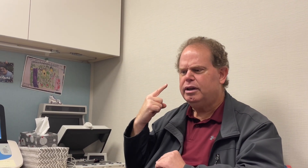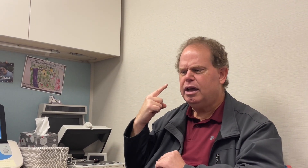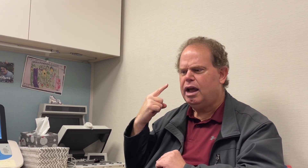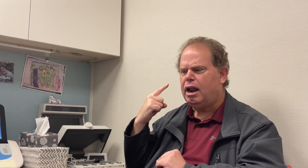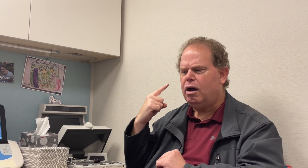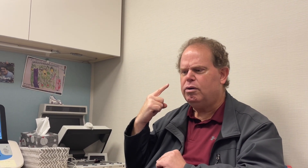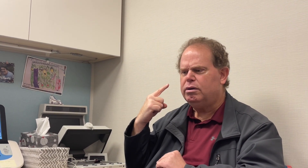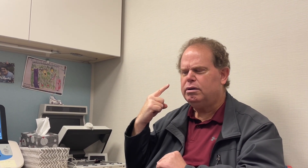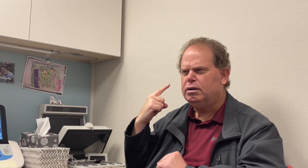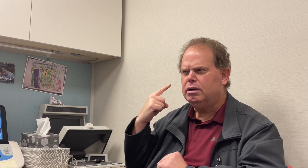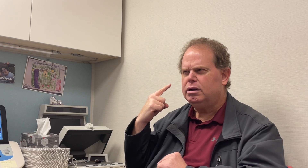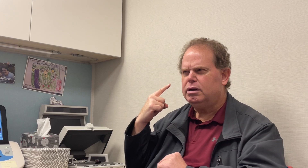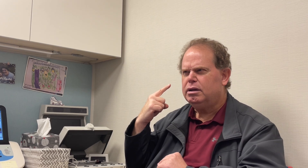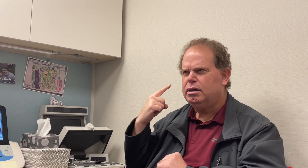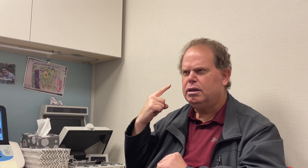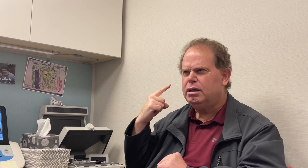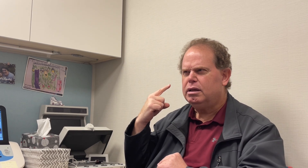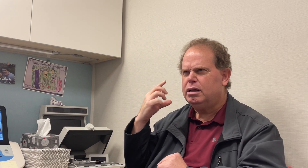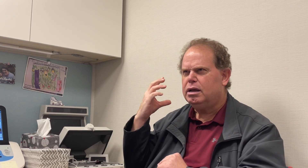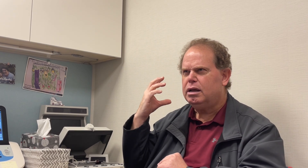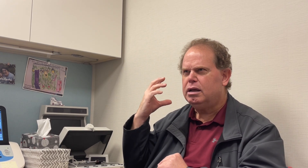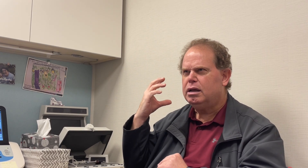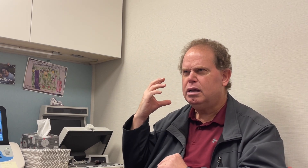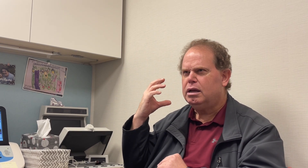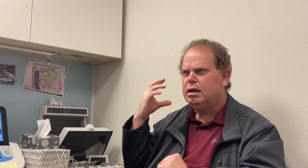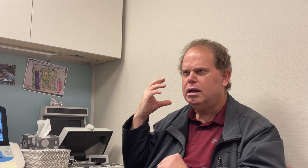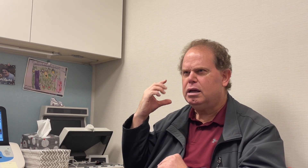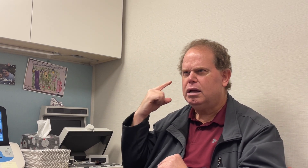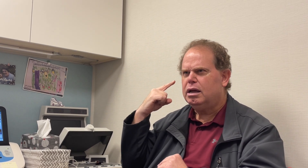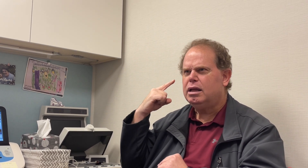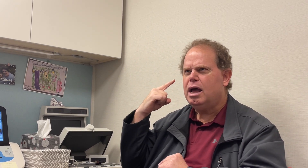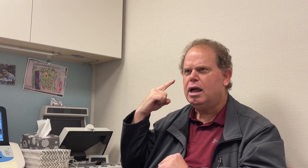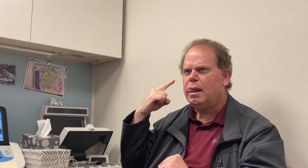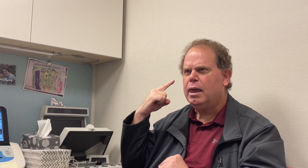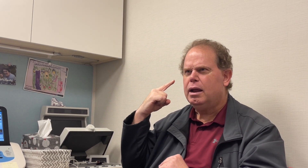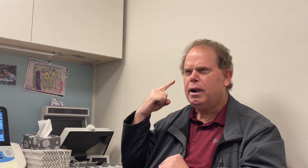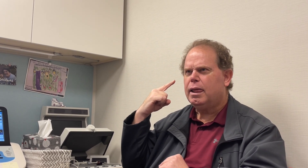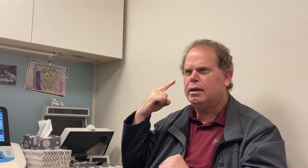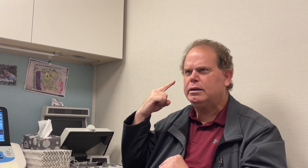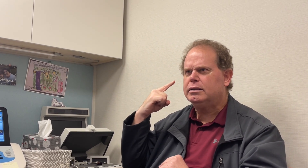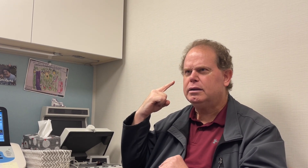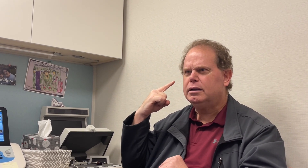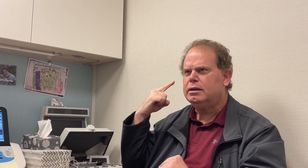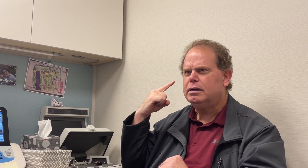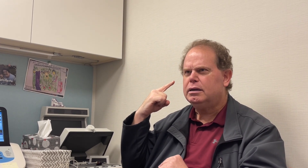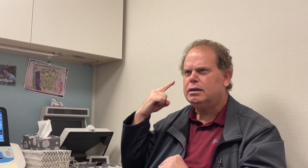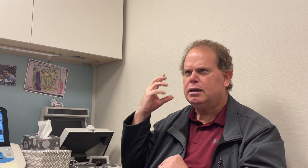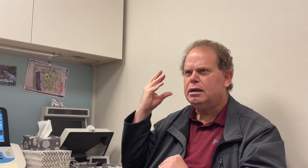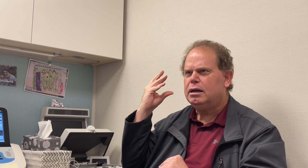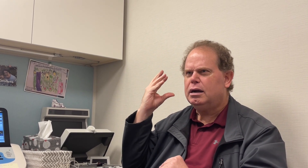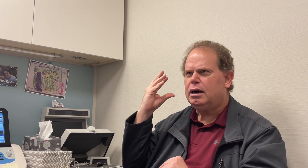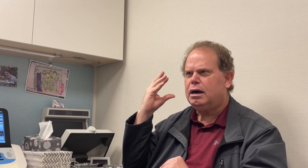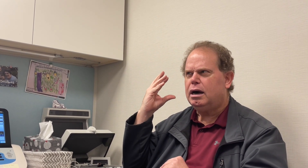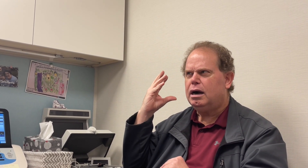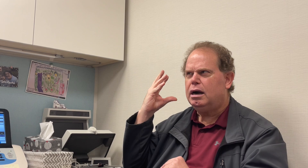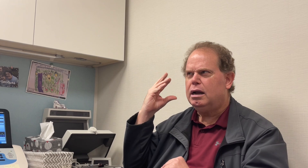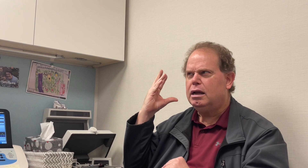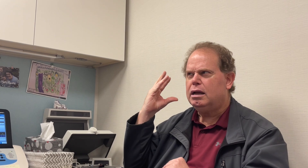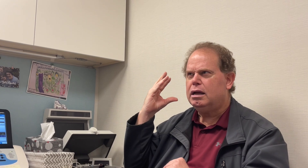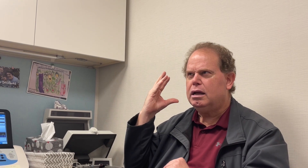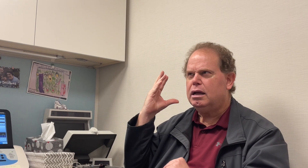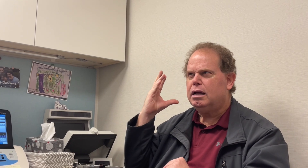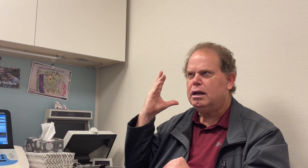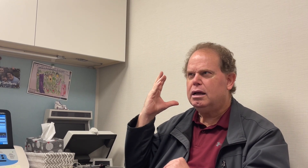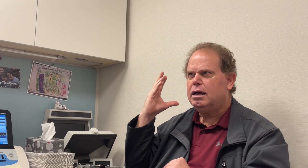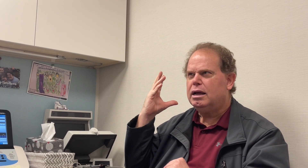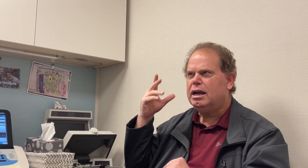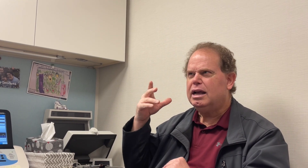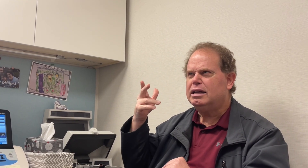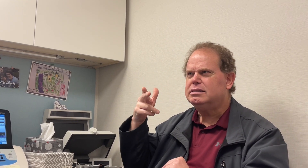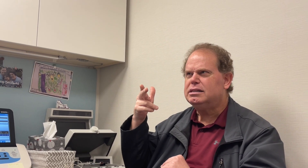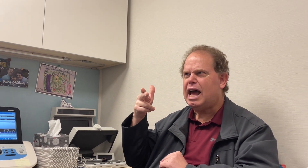okay good yeah yeah maybe your own voice too yeah yeah one two three one two three